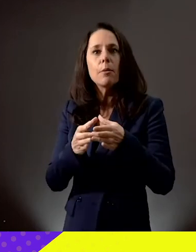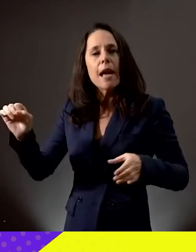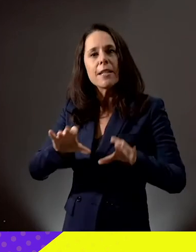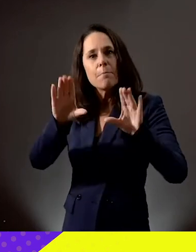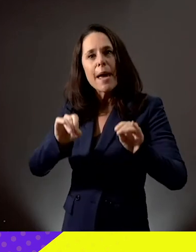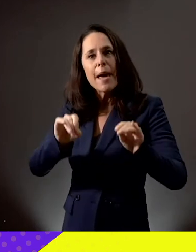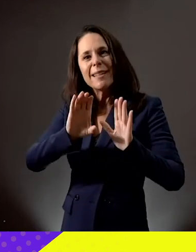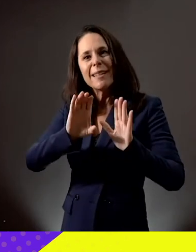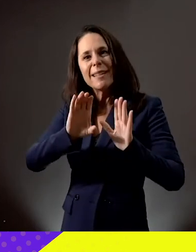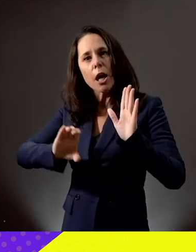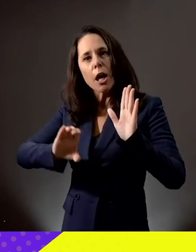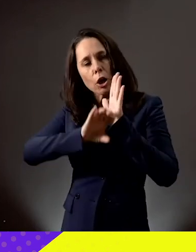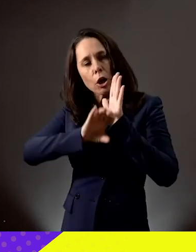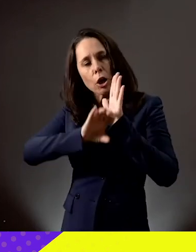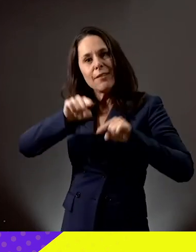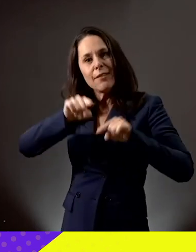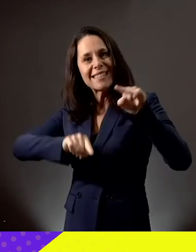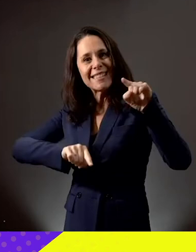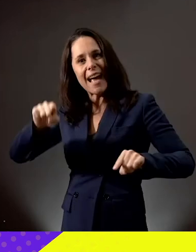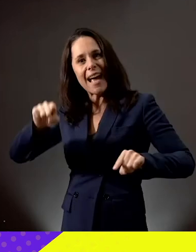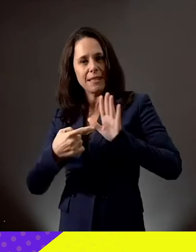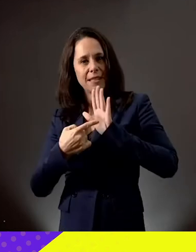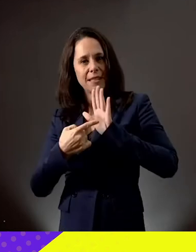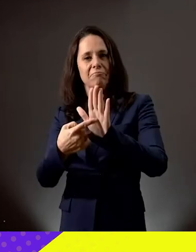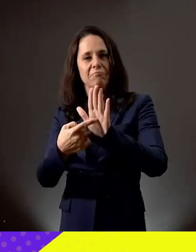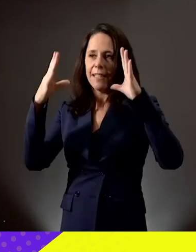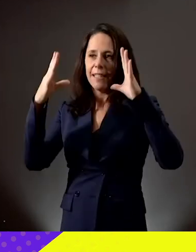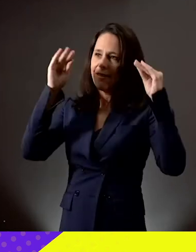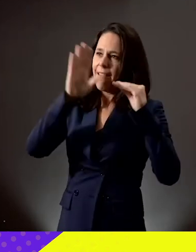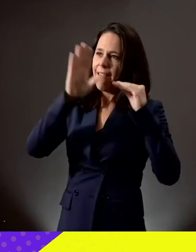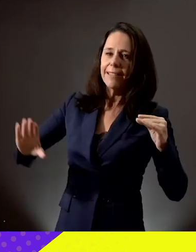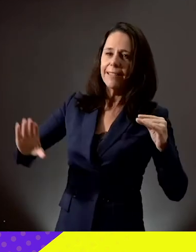they show that Dutch society is becoming increasingly more inclusive...